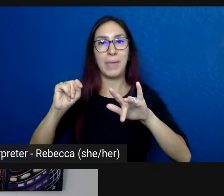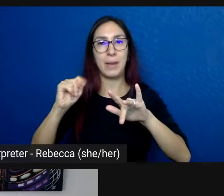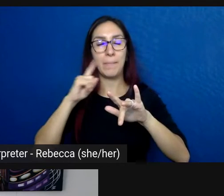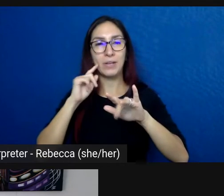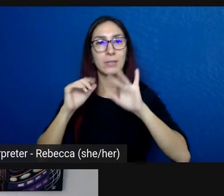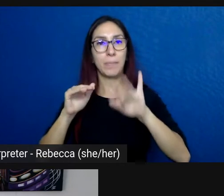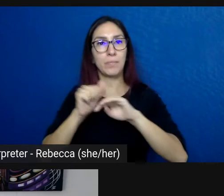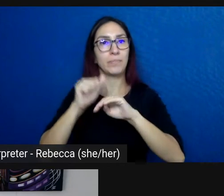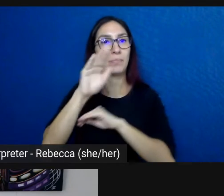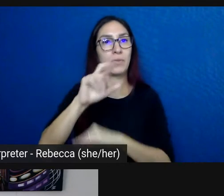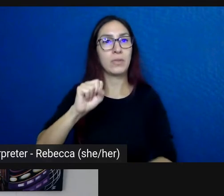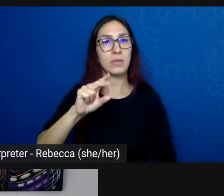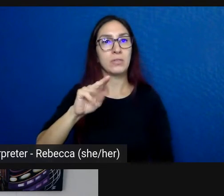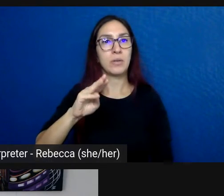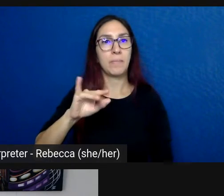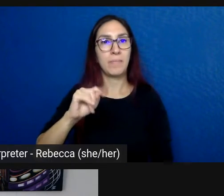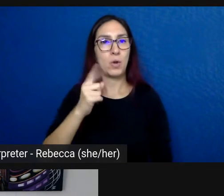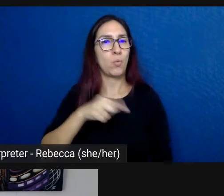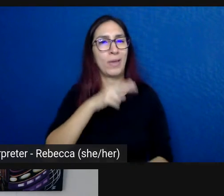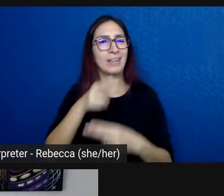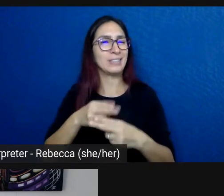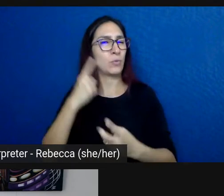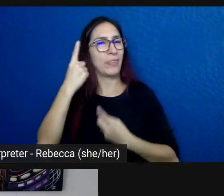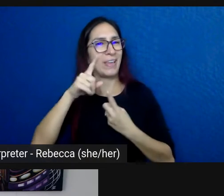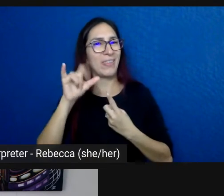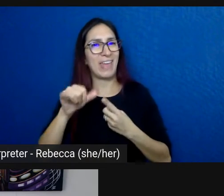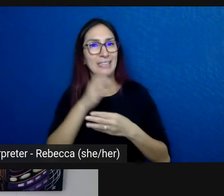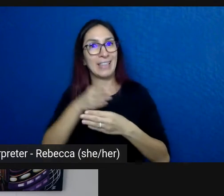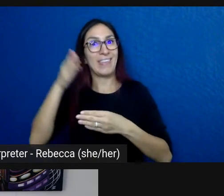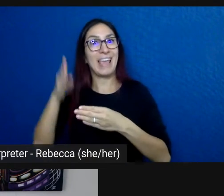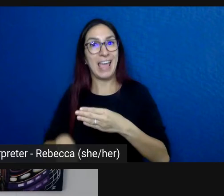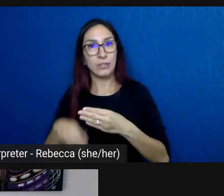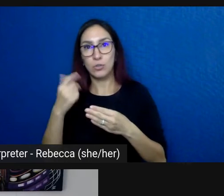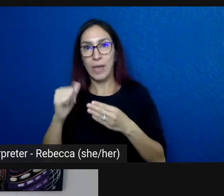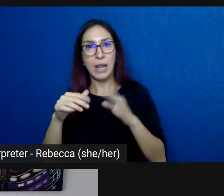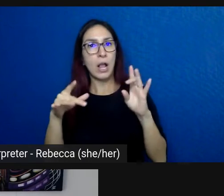Do you have any comments on that regarding the dialog that you showed?